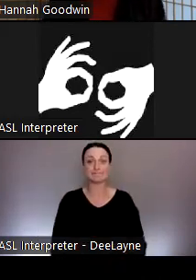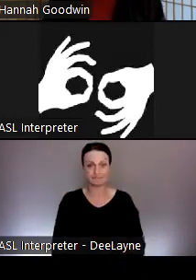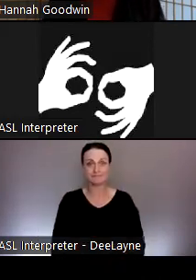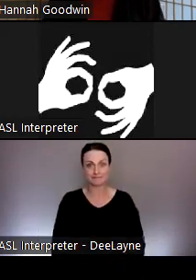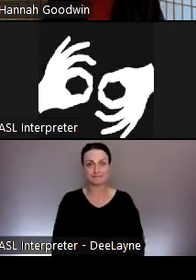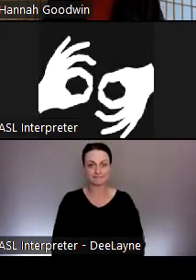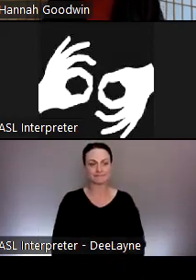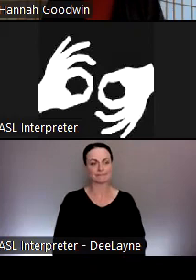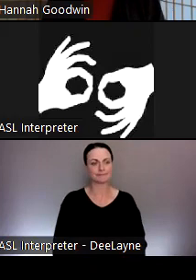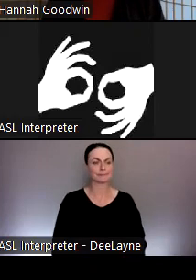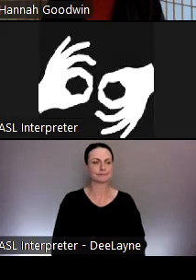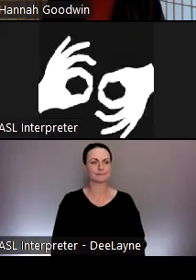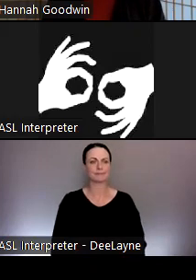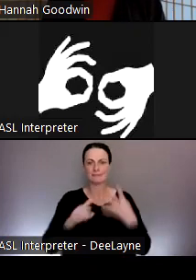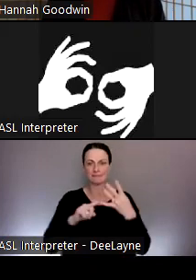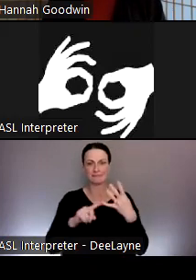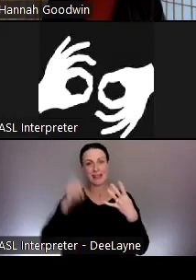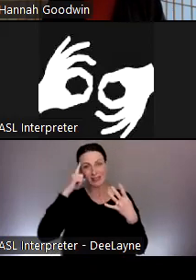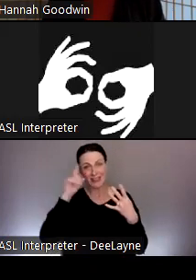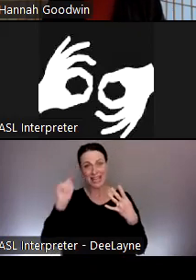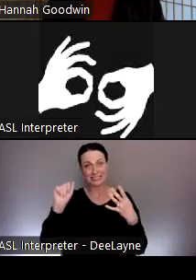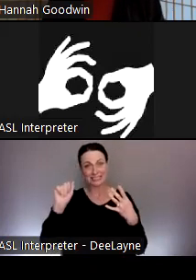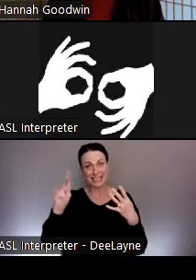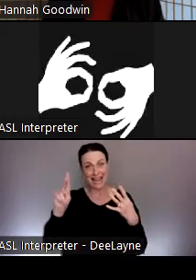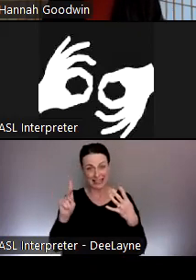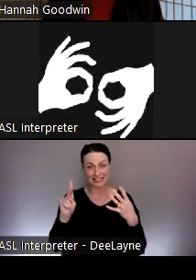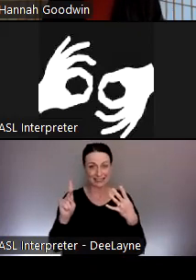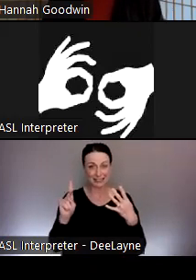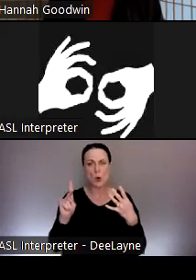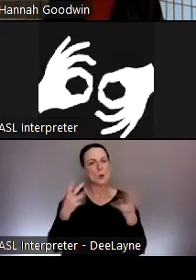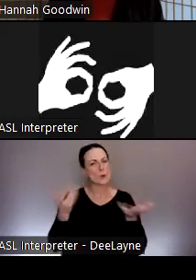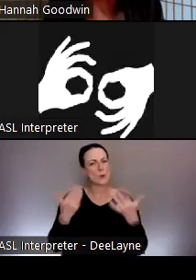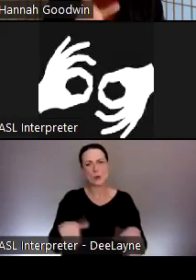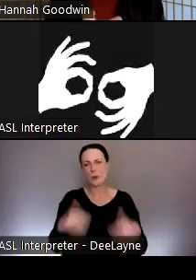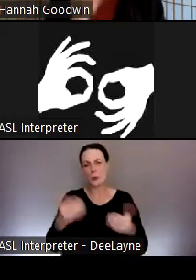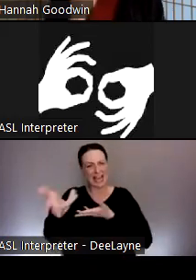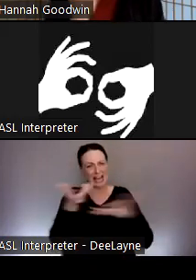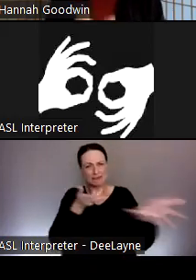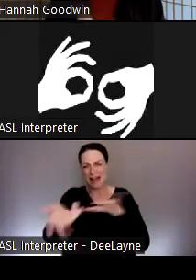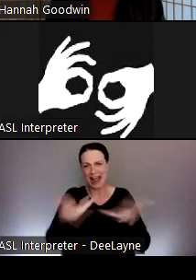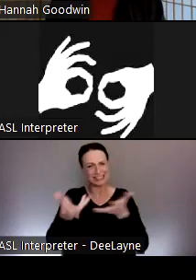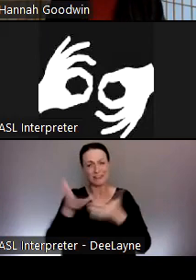And a think tank is highly interactive. The presentation time is very short.